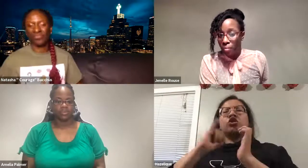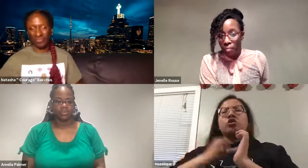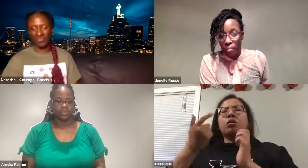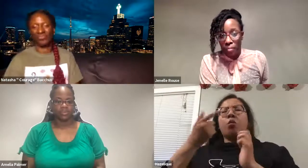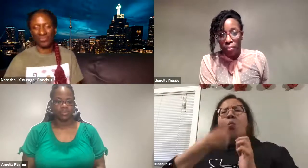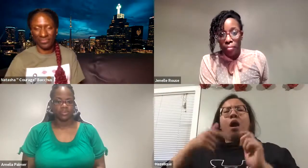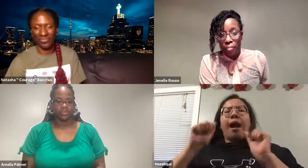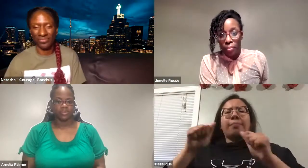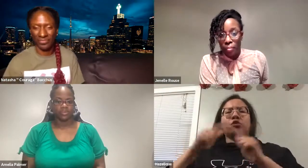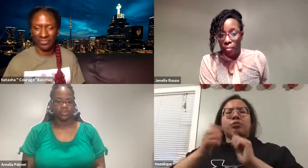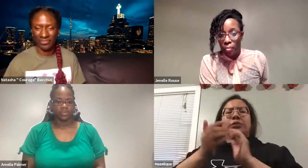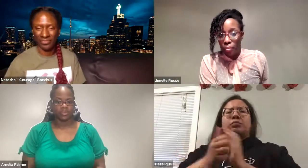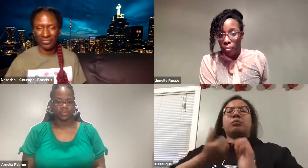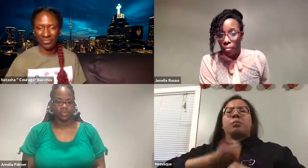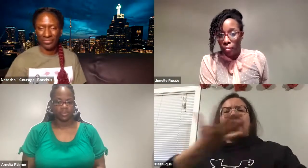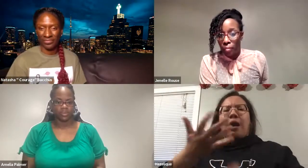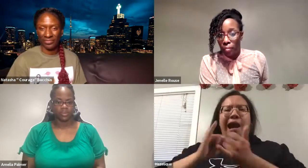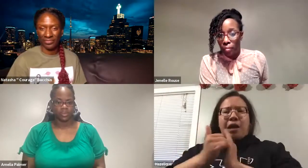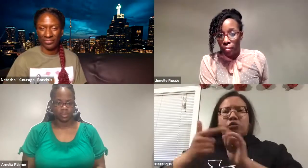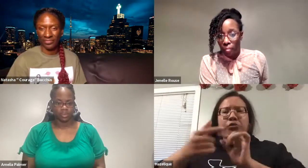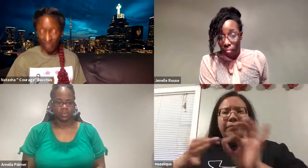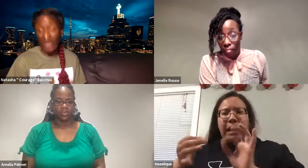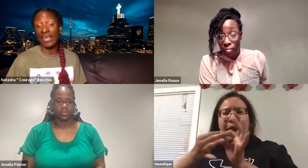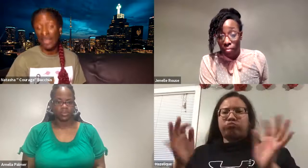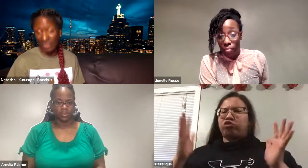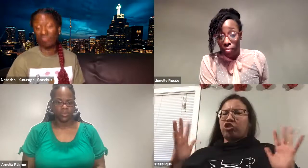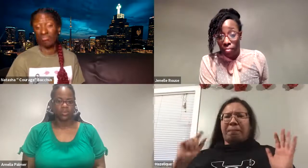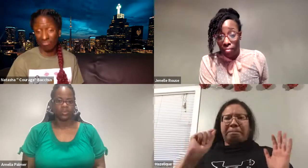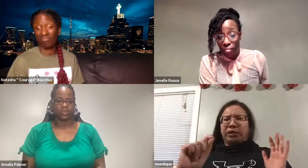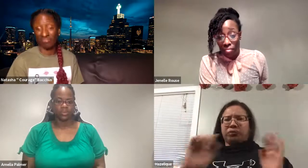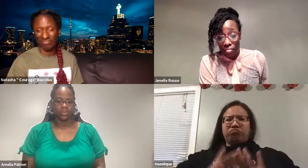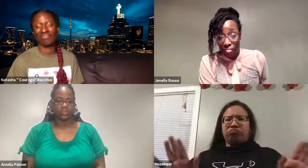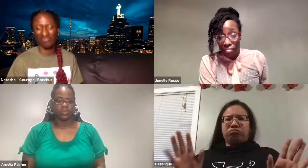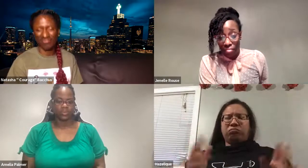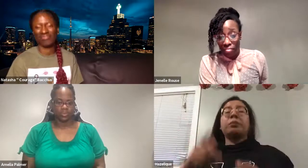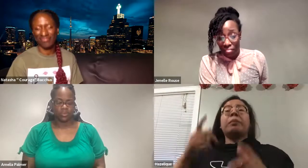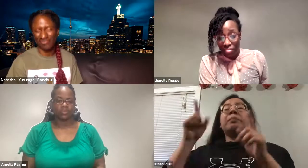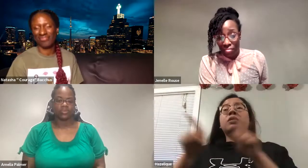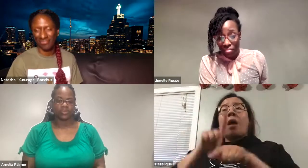it's just being able to express ourselves and how to explain language. i know that